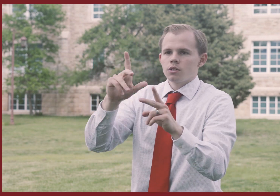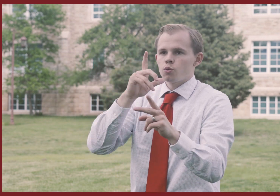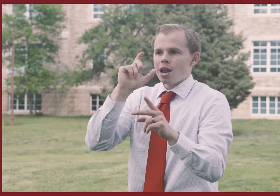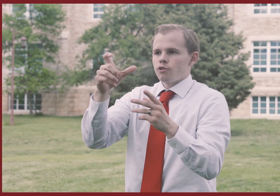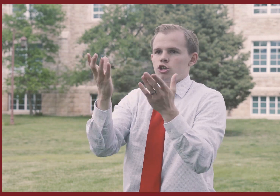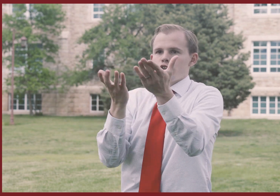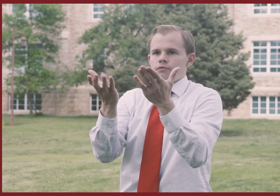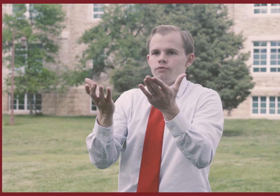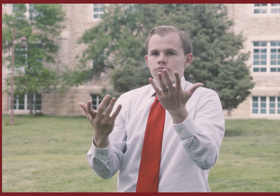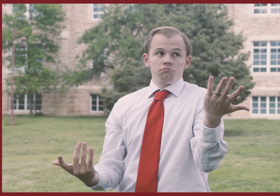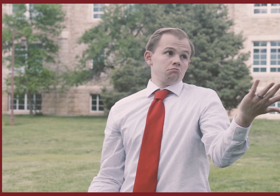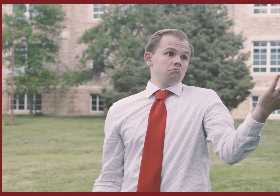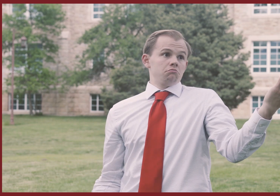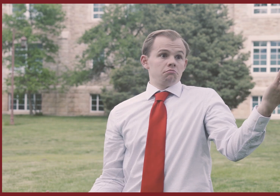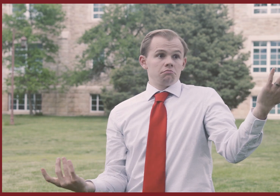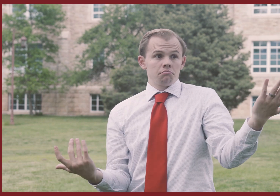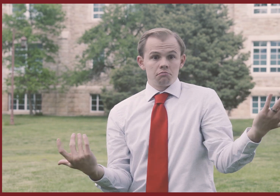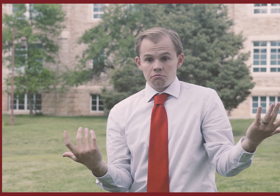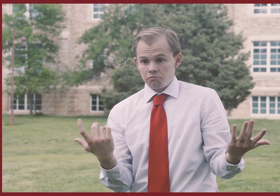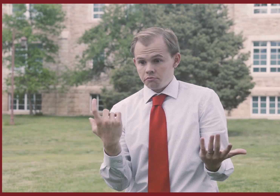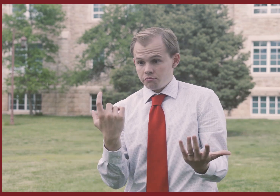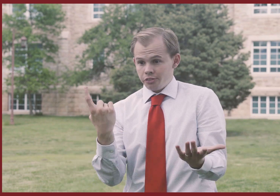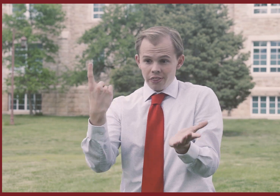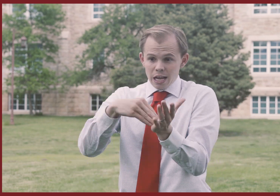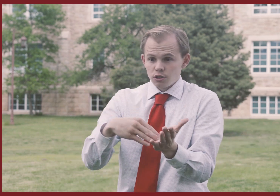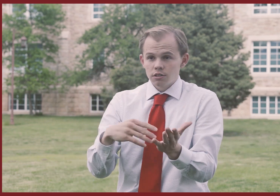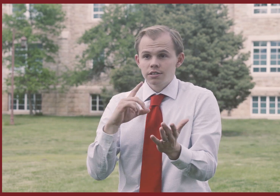people; only eight of them to serve maybe a thousand